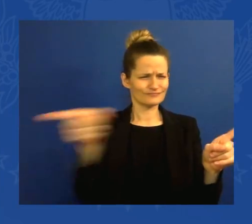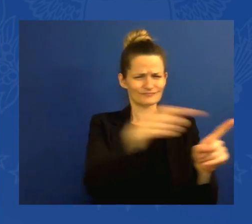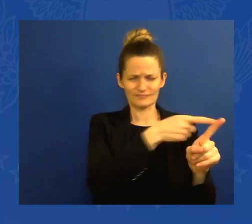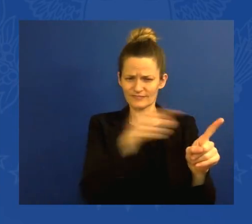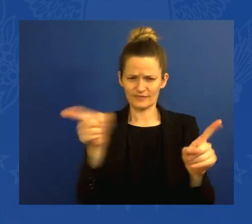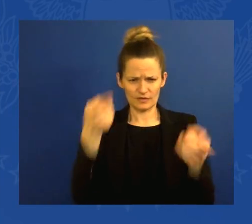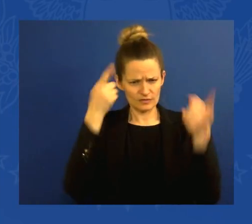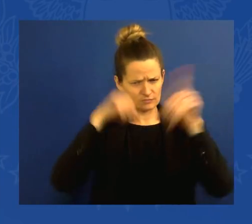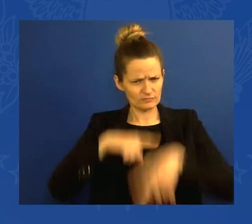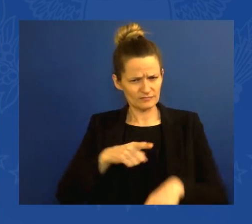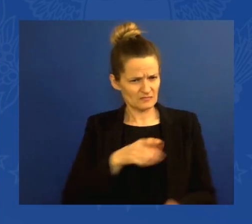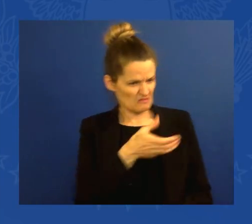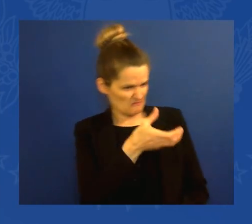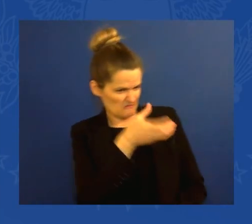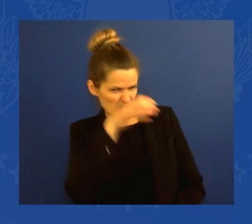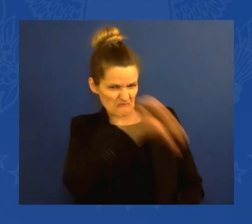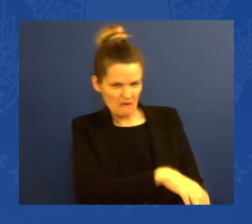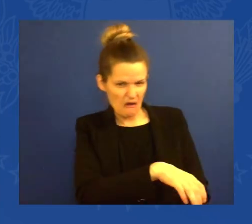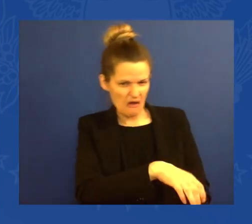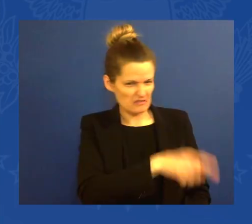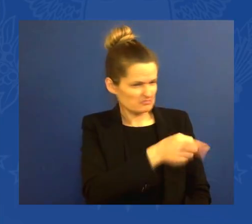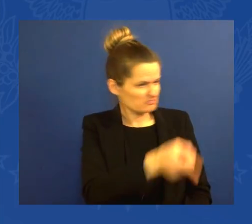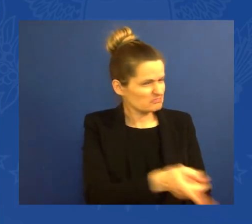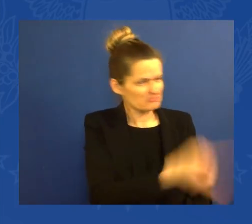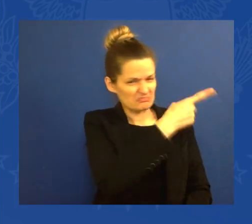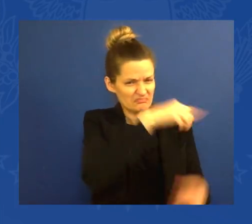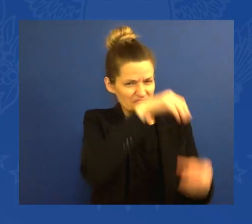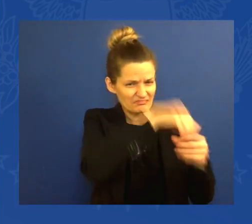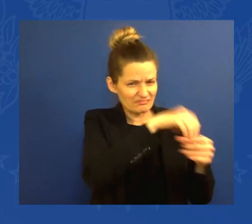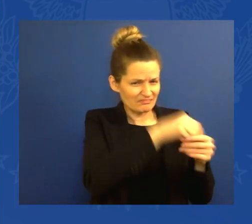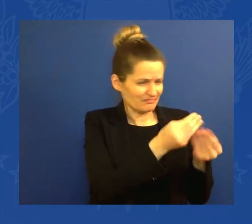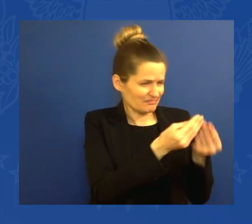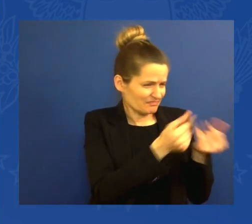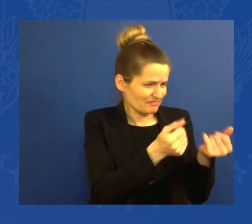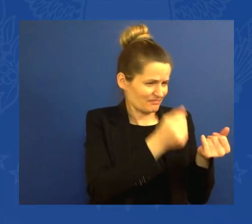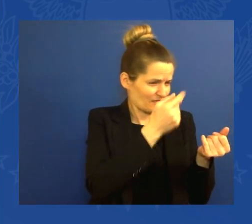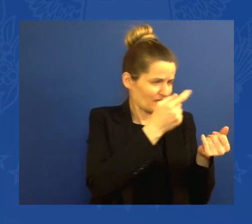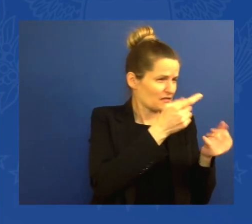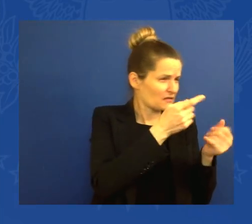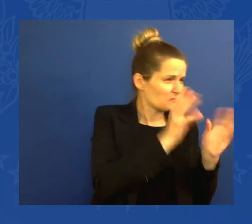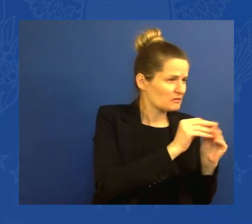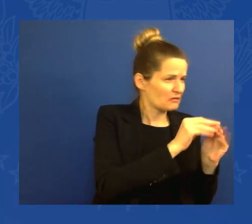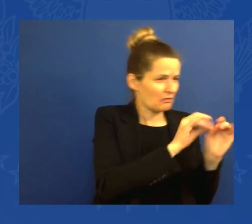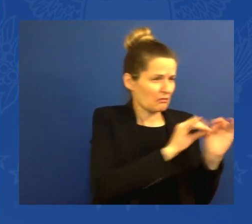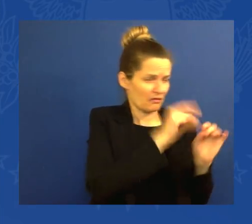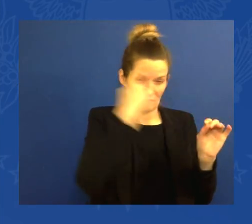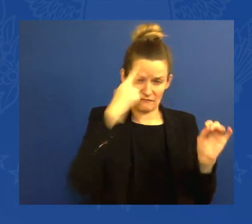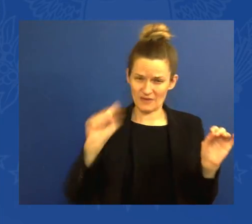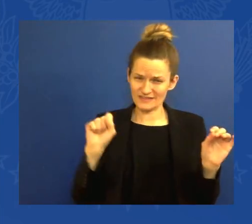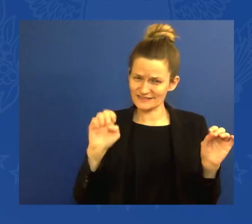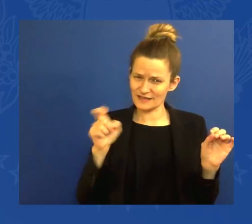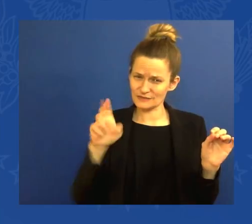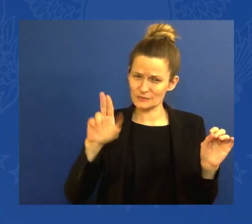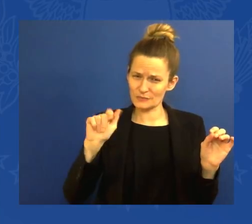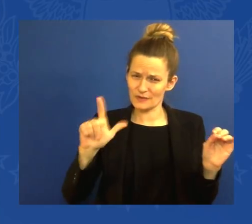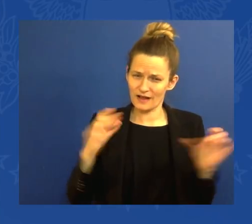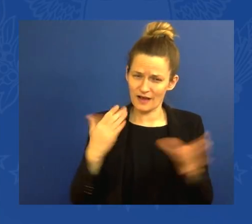for sexual harassment and or assault. And folks, this is, I think, a momentous day for justice and fairness in the workplace